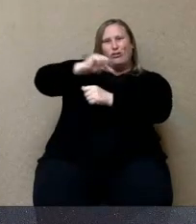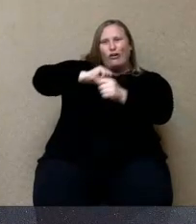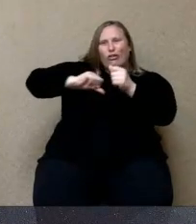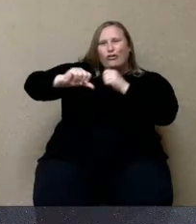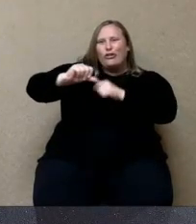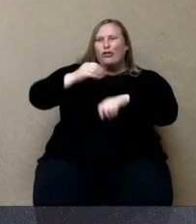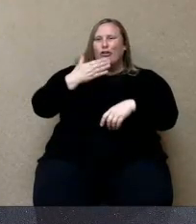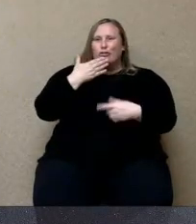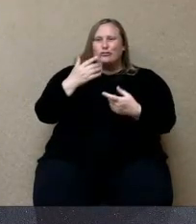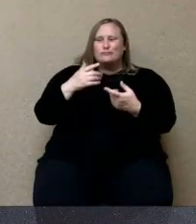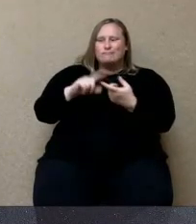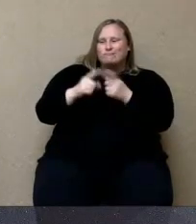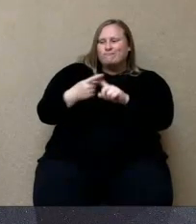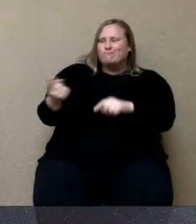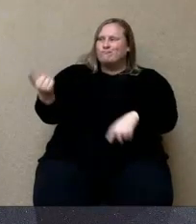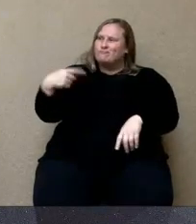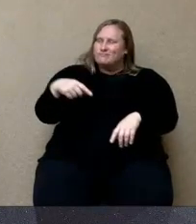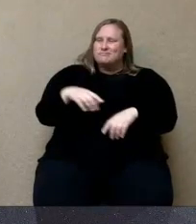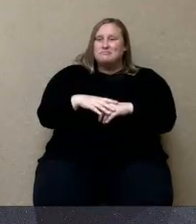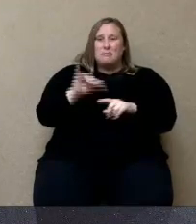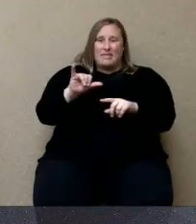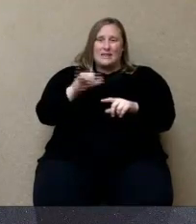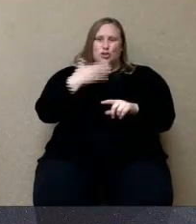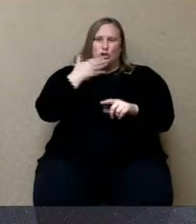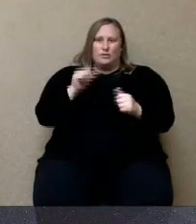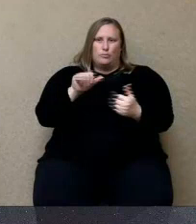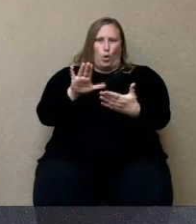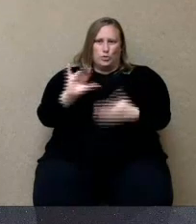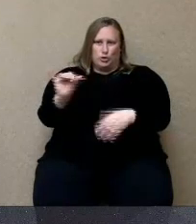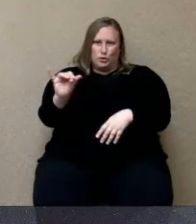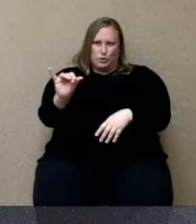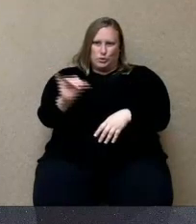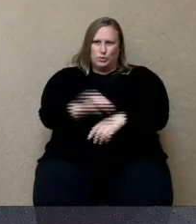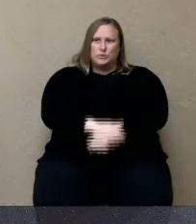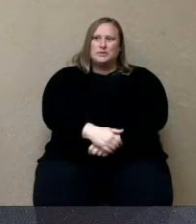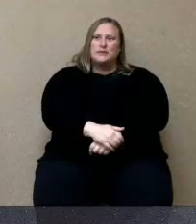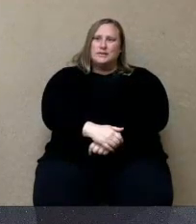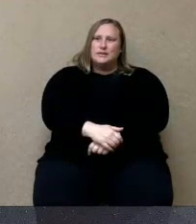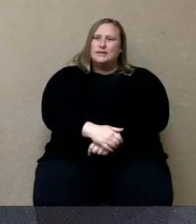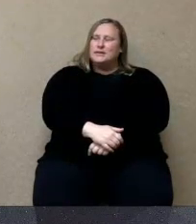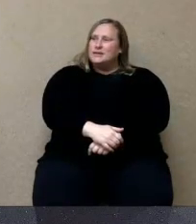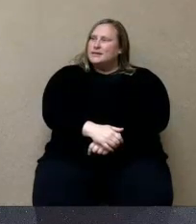with, but that would be another avenue to try.